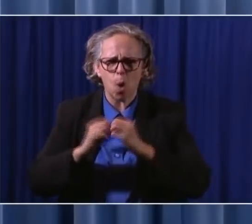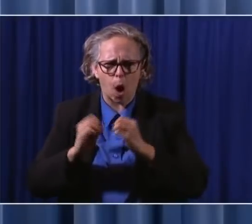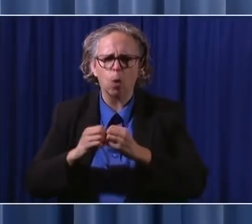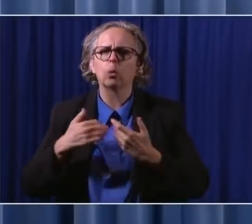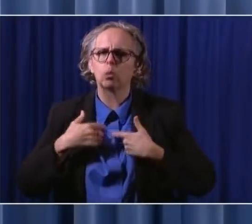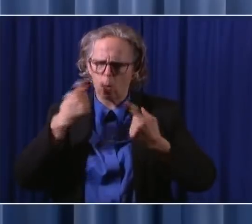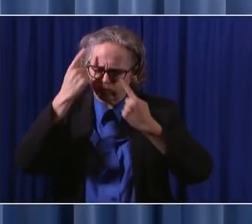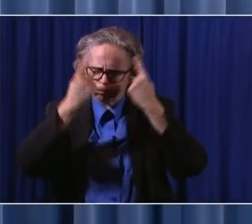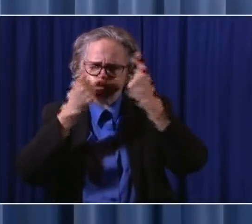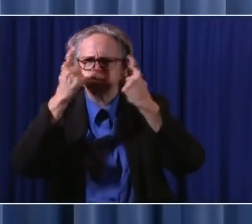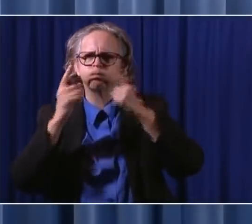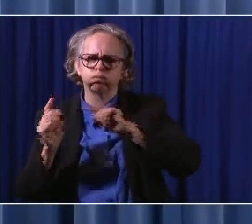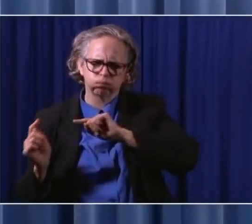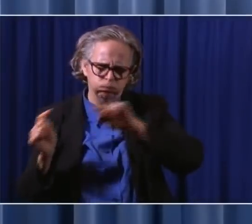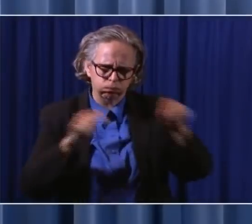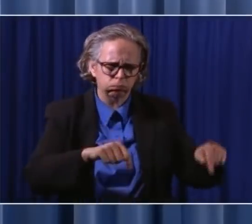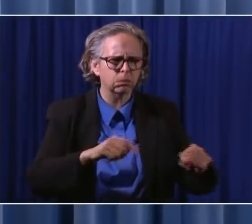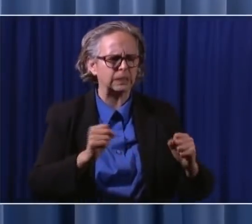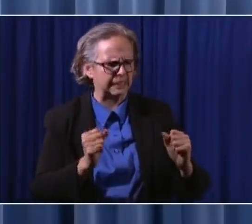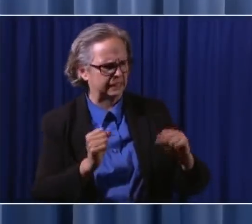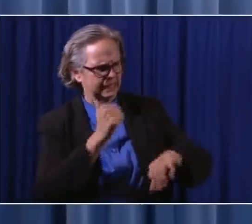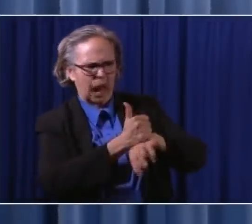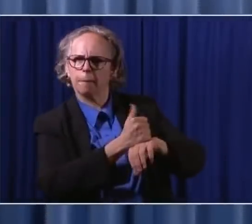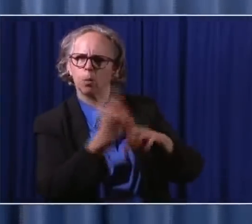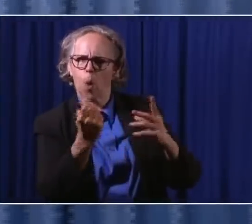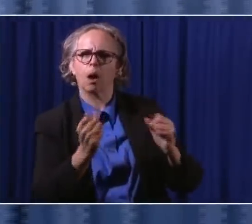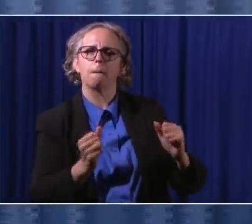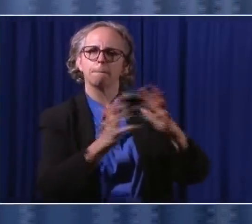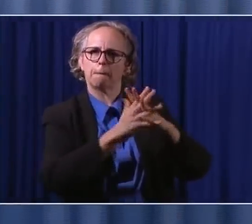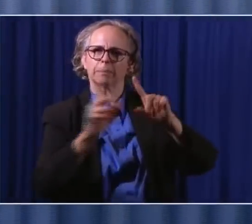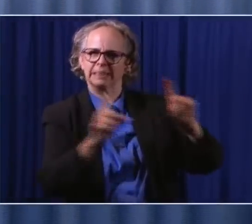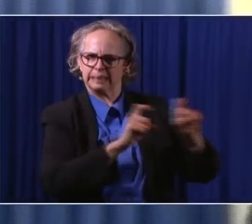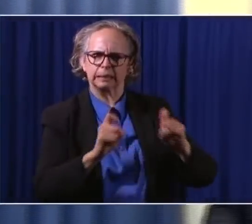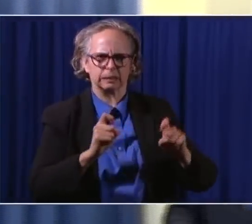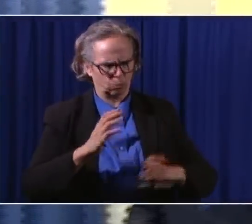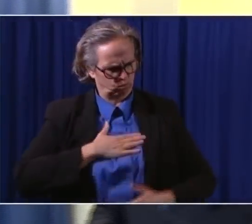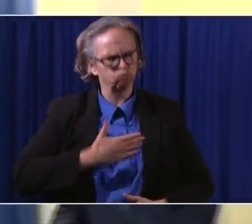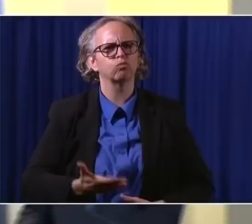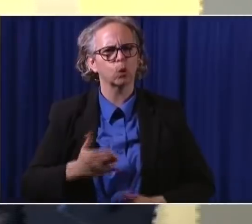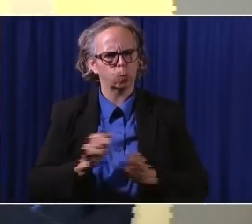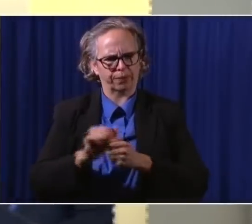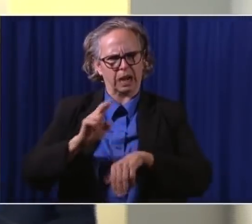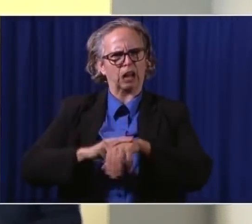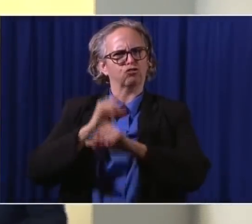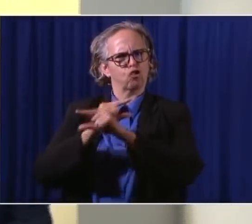AREAS. WE WILL CONSIDER COMING IN AND